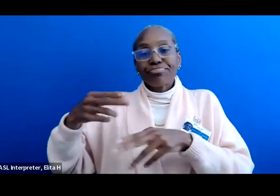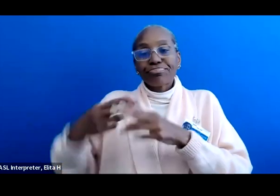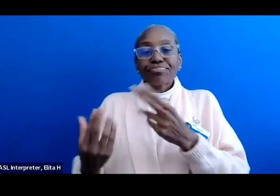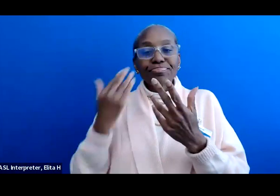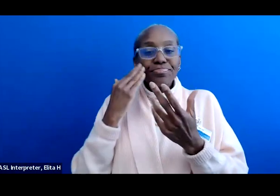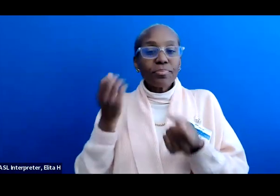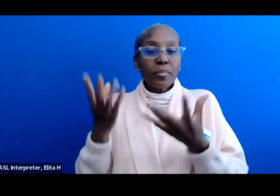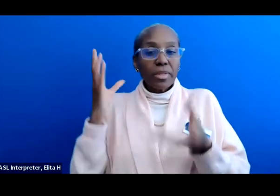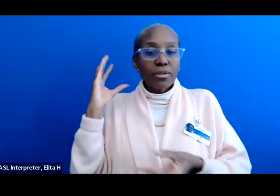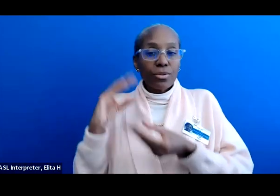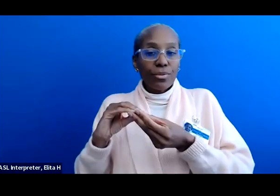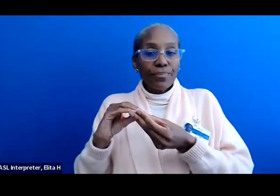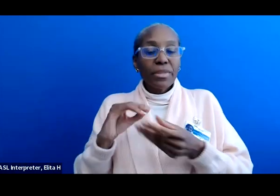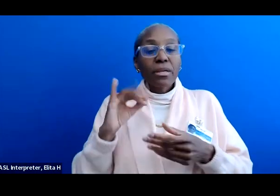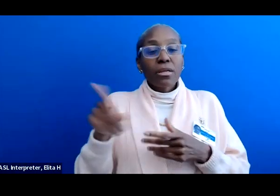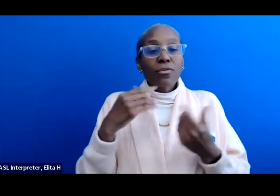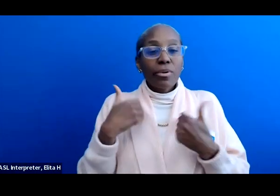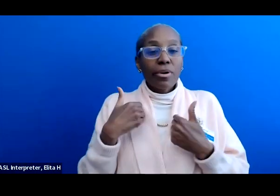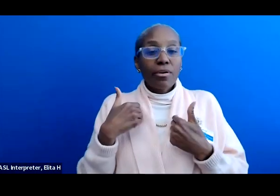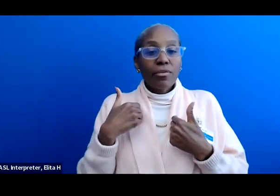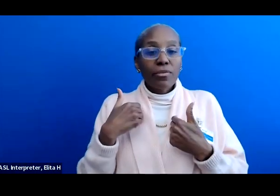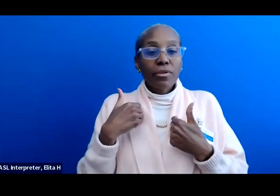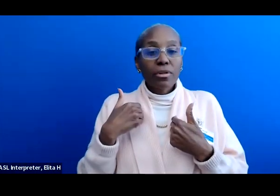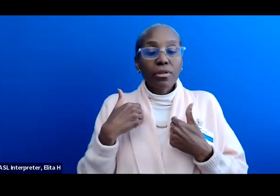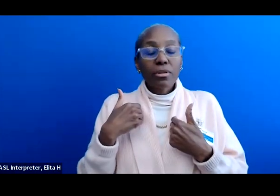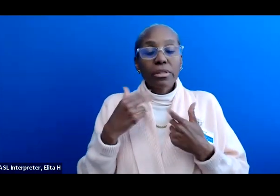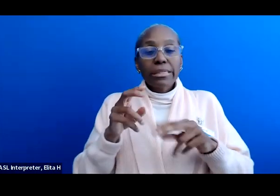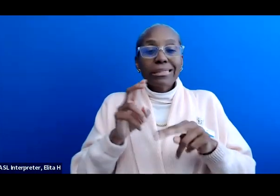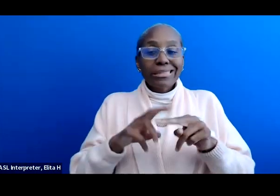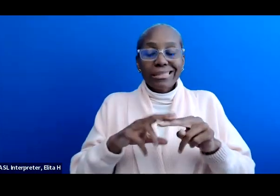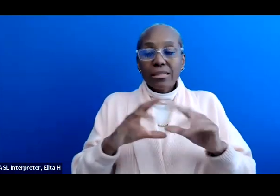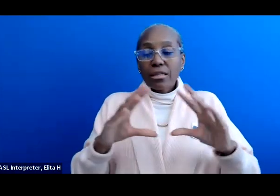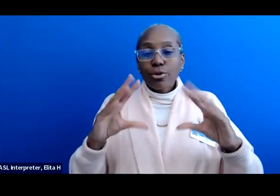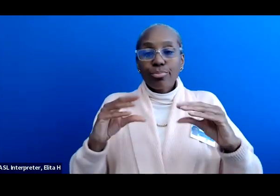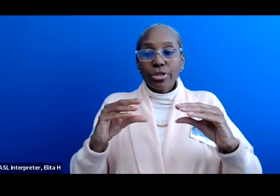Be sure and keep if you have, a seating equipment, pressure injury equipment,